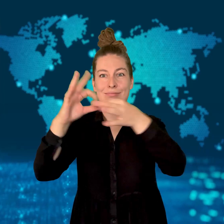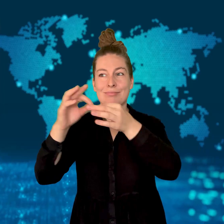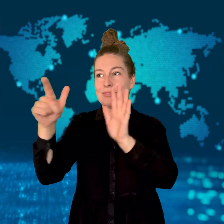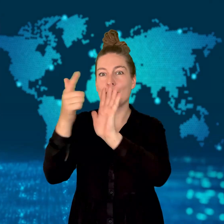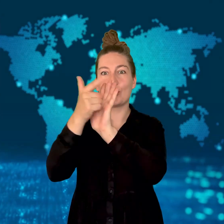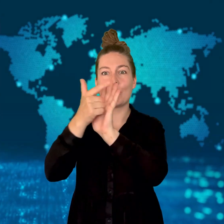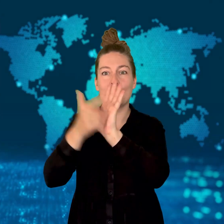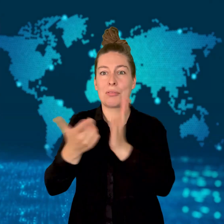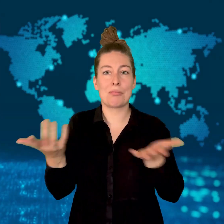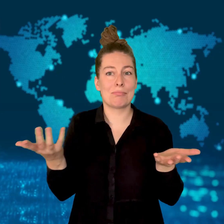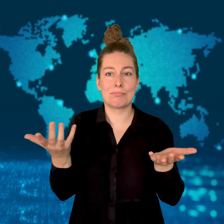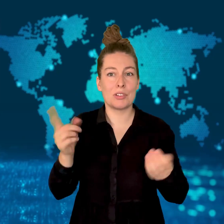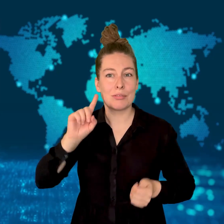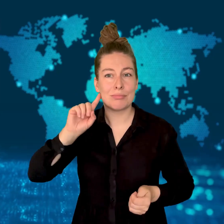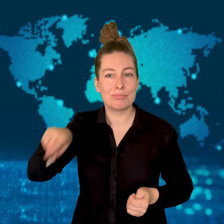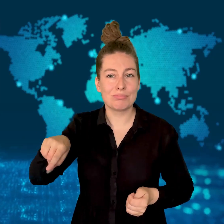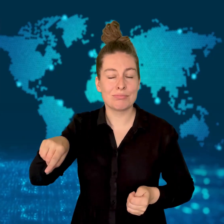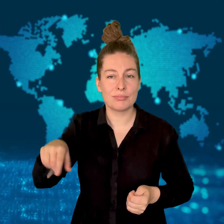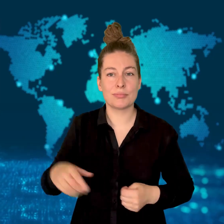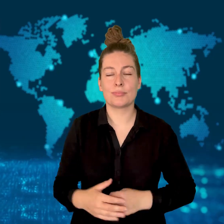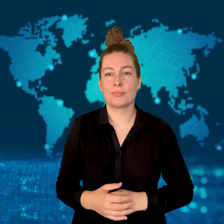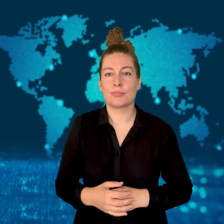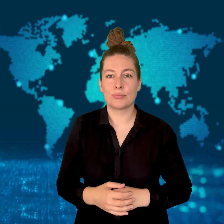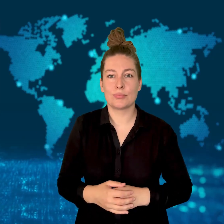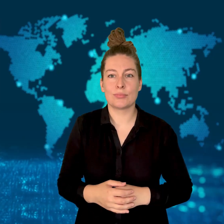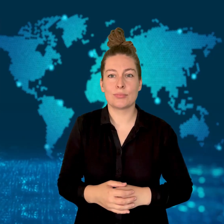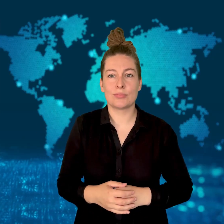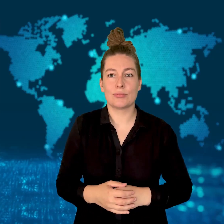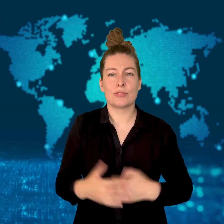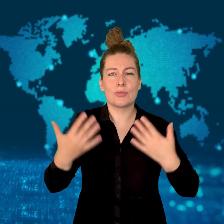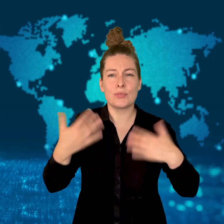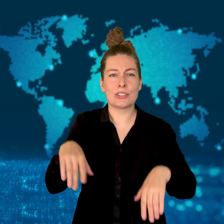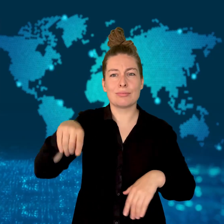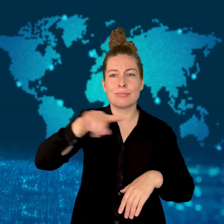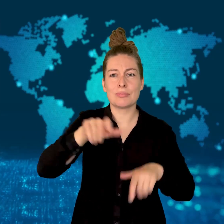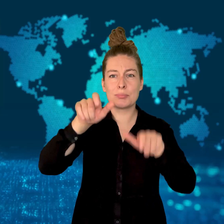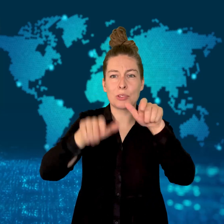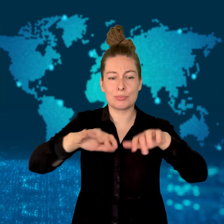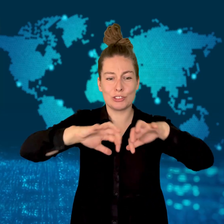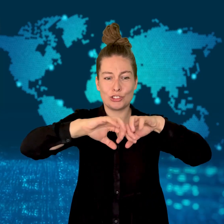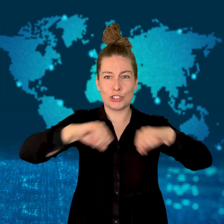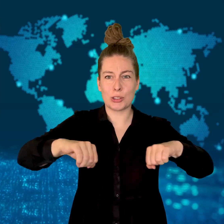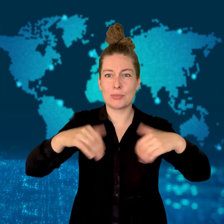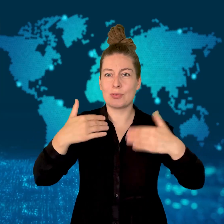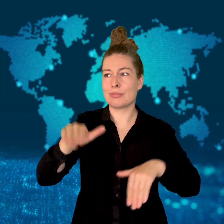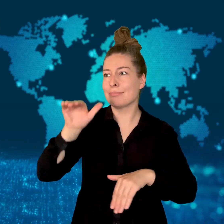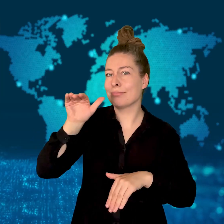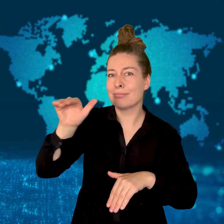Many have continued to insist that changes were needed.